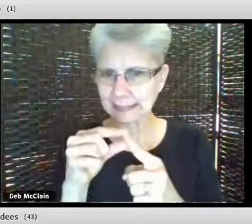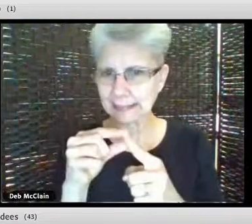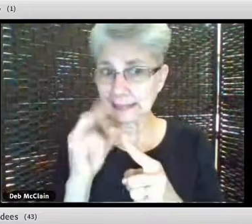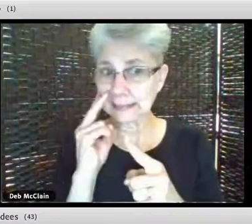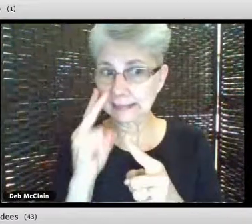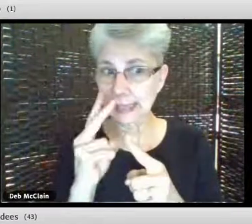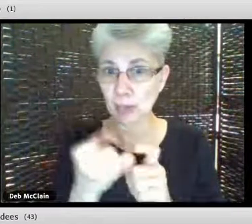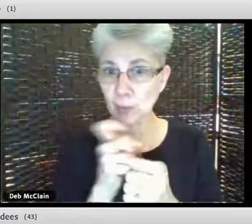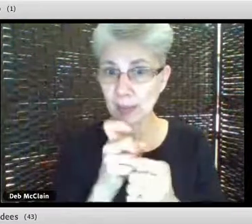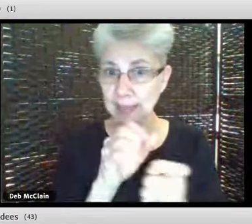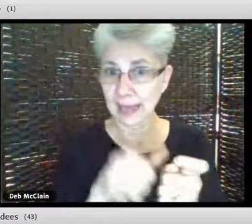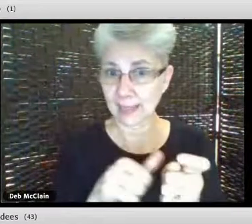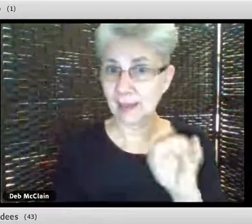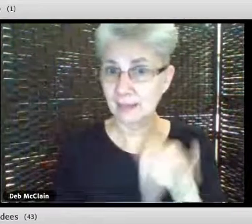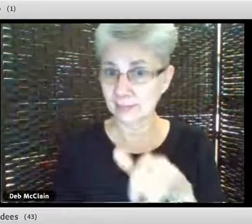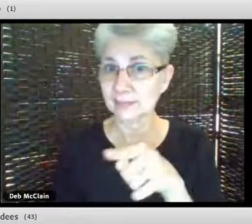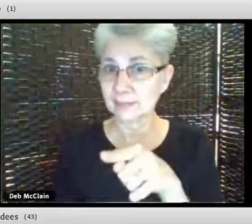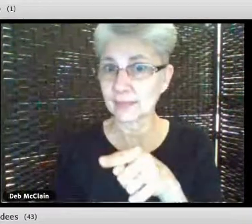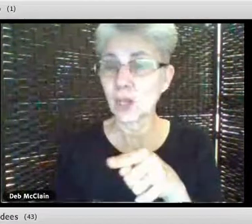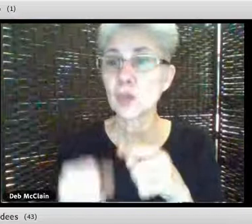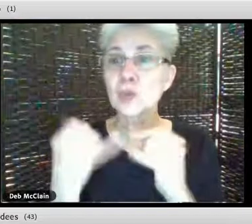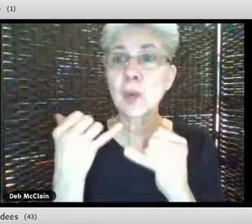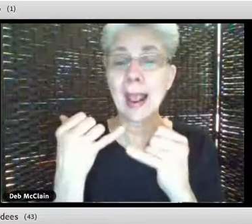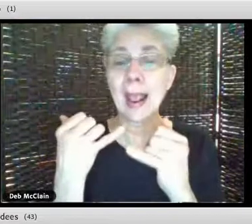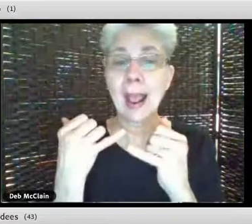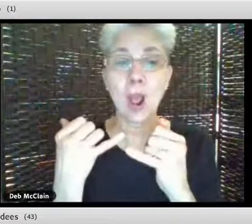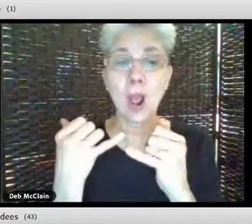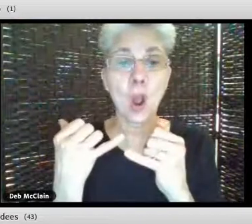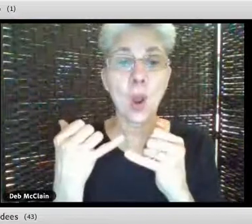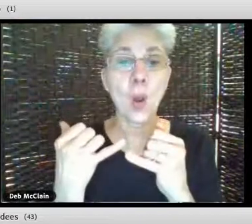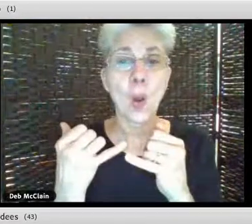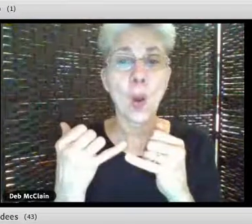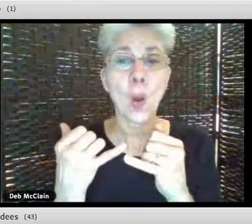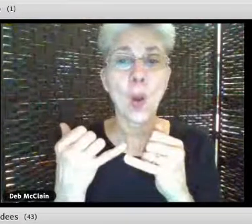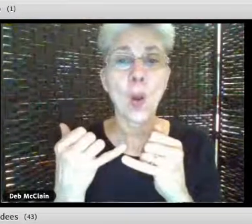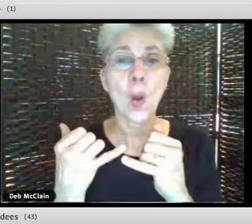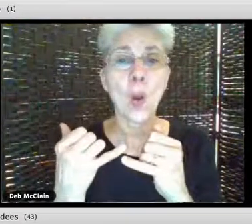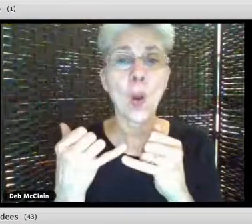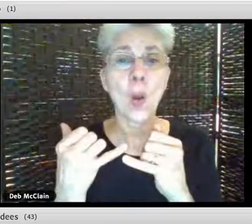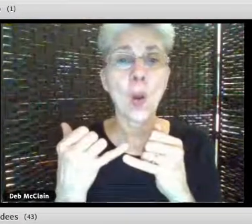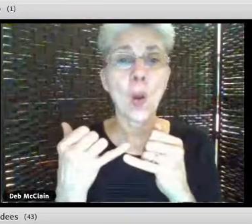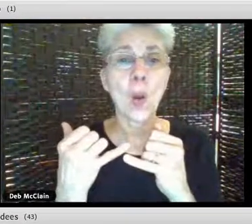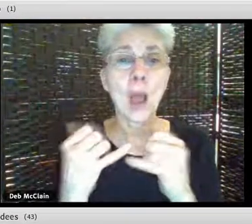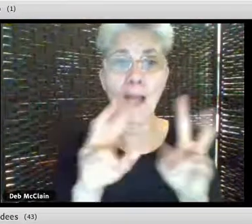and you say grab image text. Did you see how it translated that?